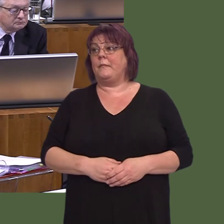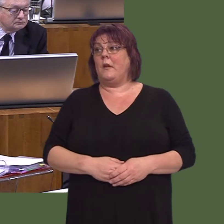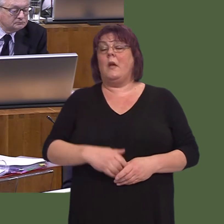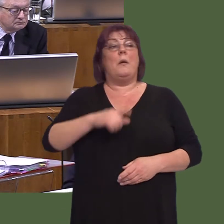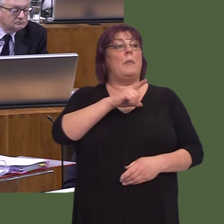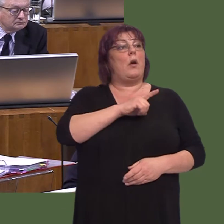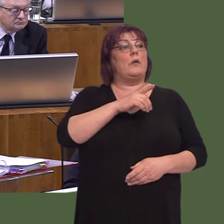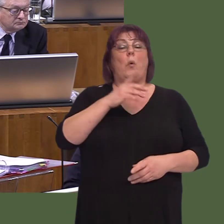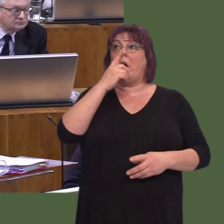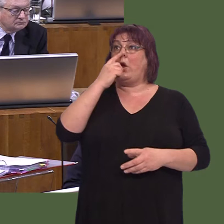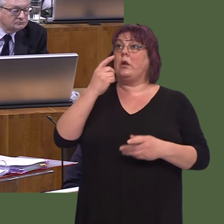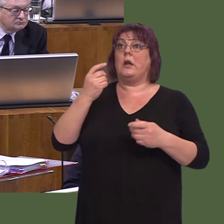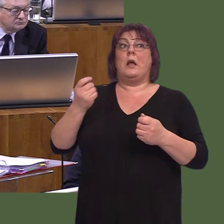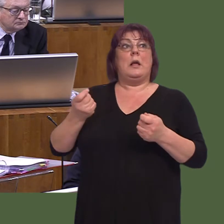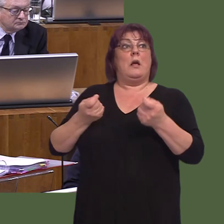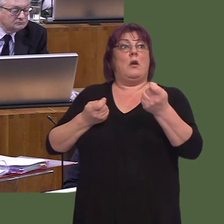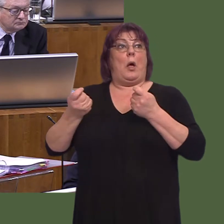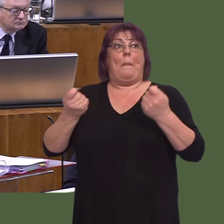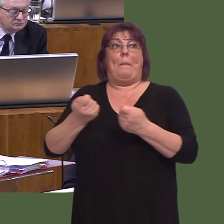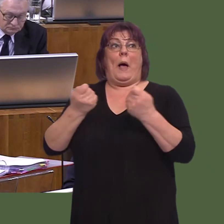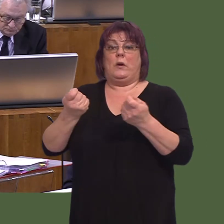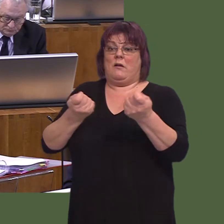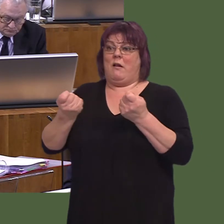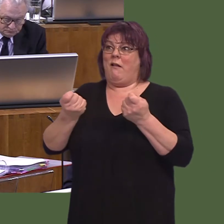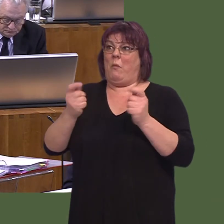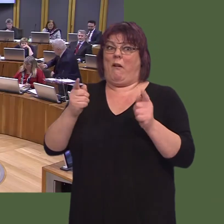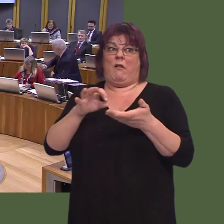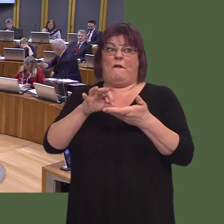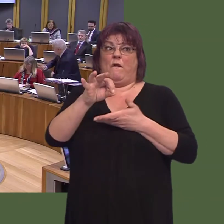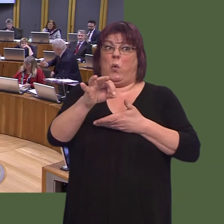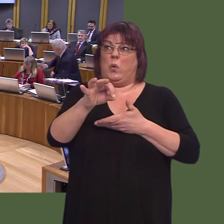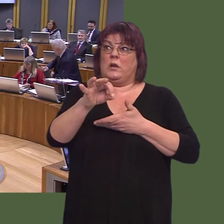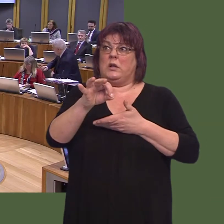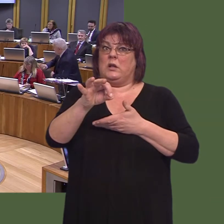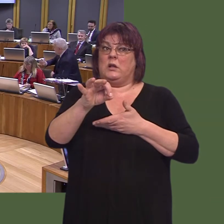where we end up taking on powers that we then donít have the money to finance. Thatís the issue for us.